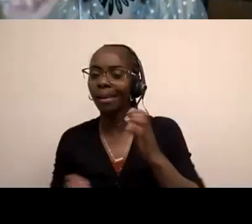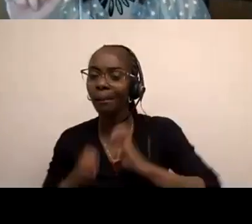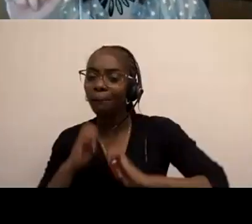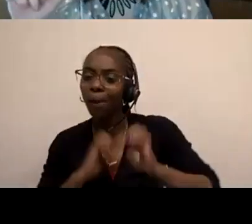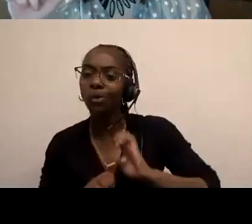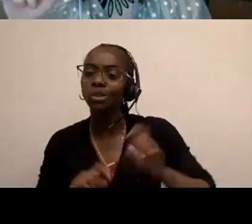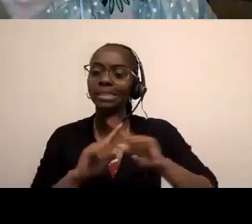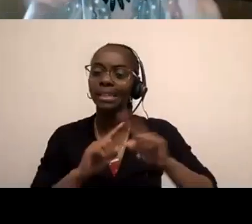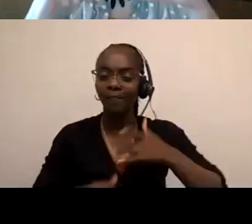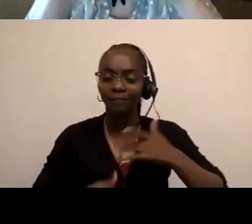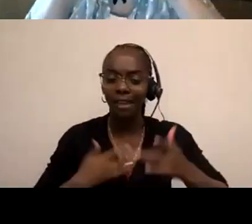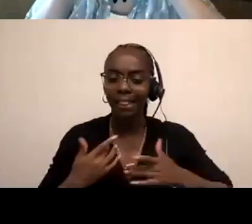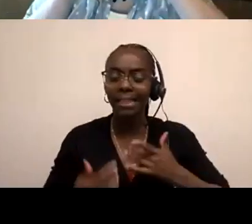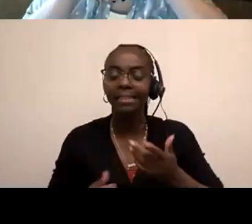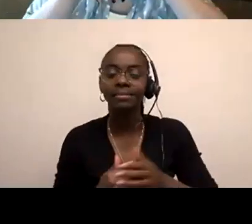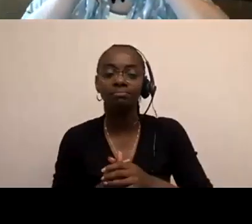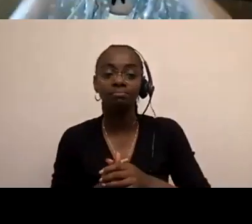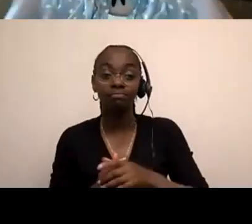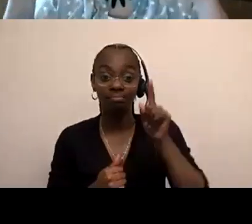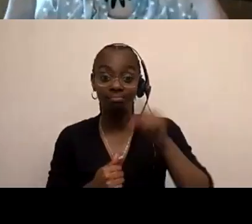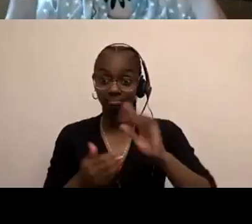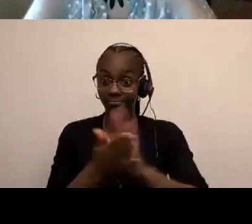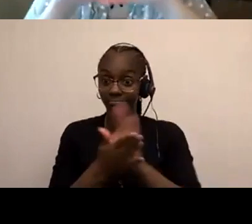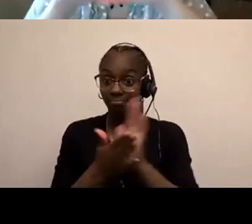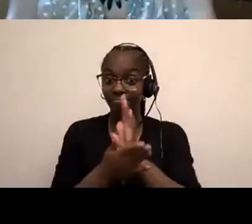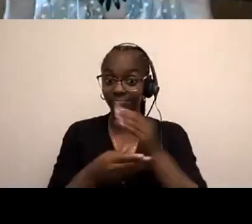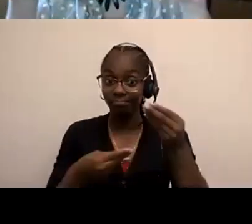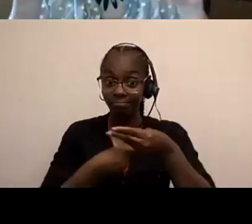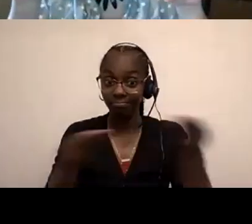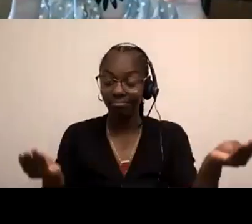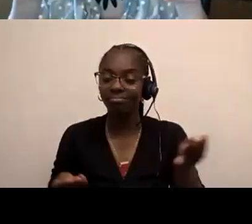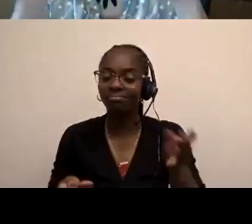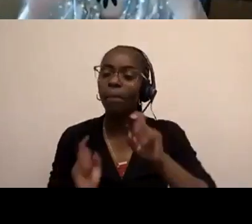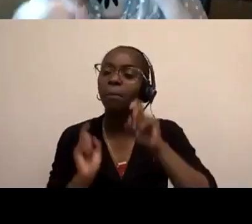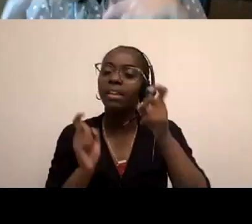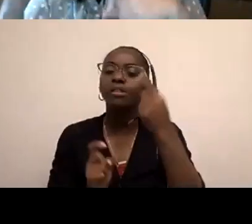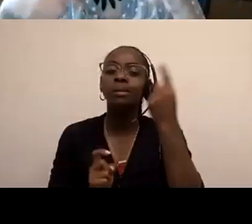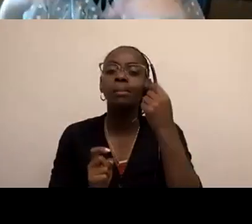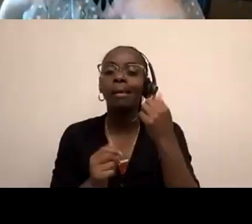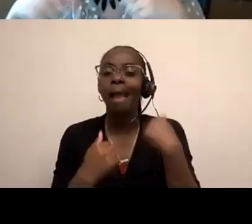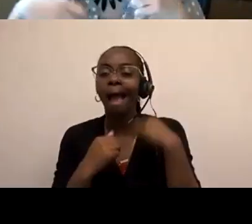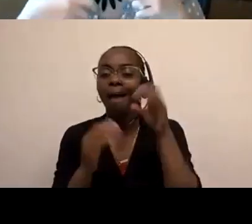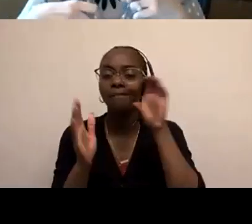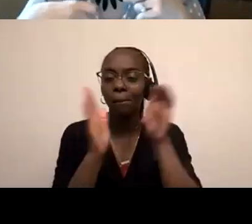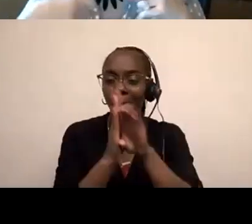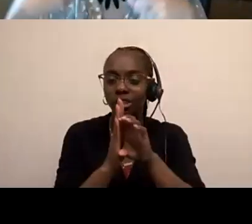HAND OUTS THERE'S SOME PICTURE WHERE THEY CAN REALLY LIKE DEPENDING ON THEIR LEVEL OF